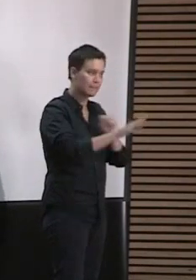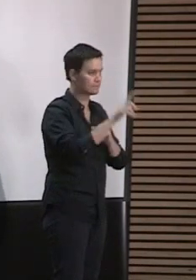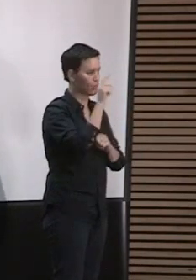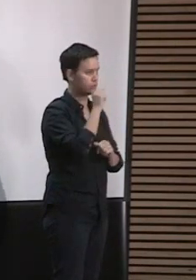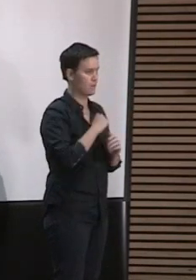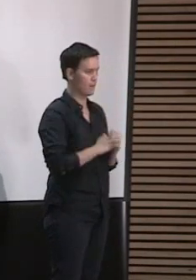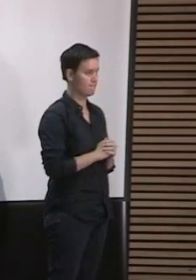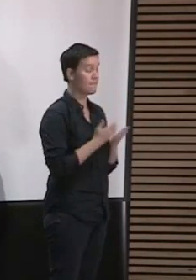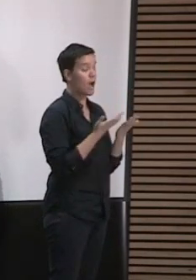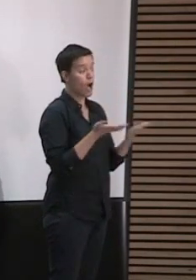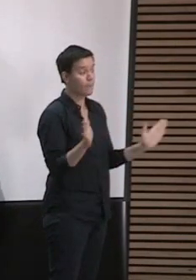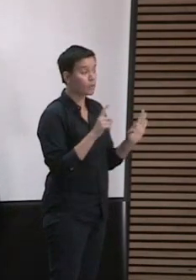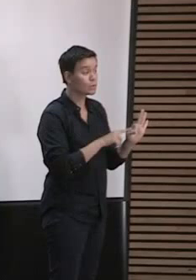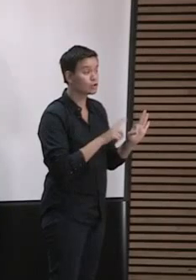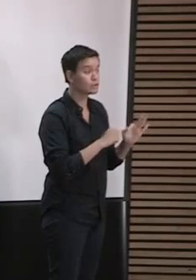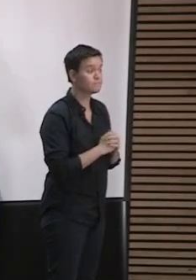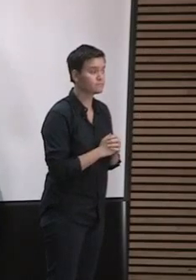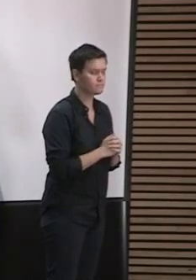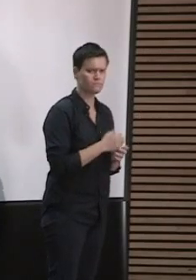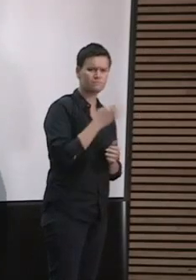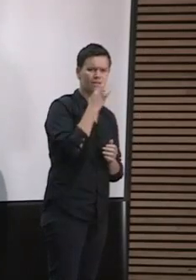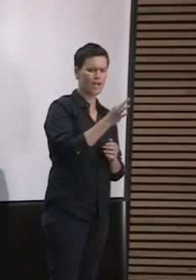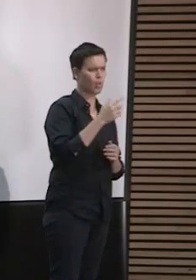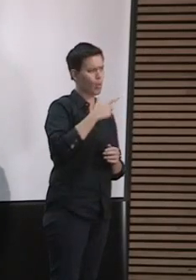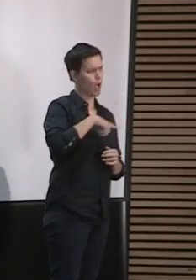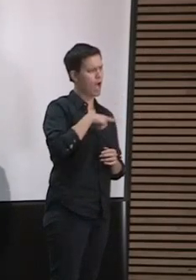improvement by everyone is the key to success and will